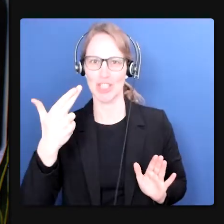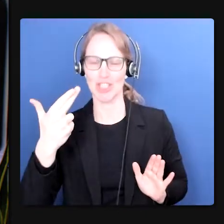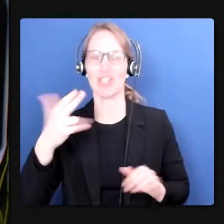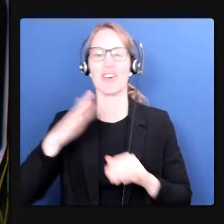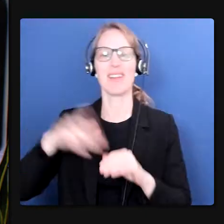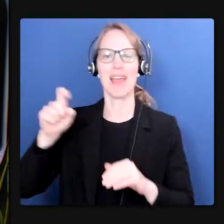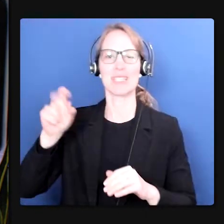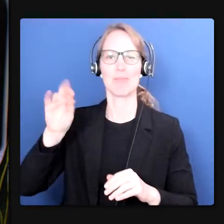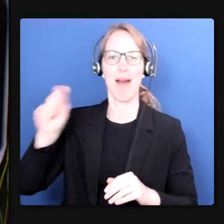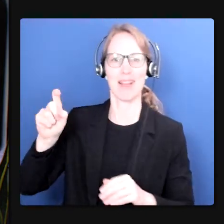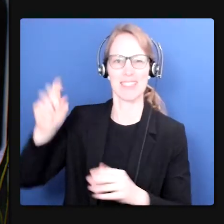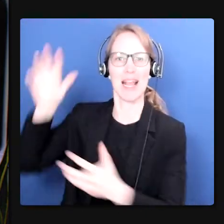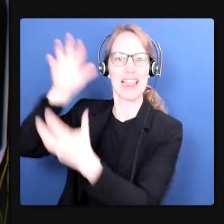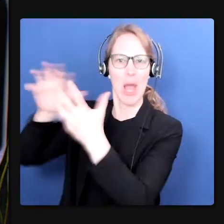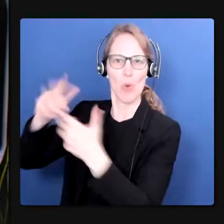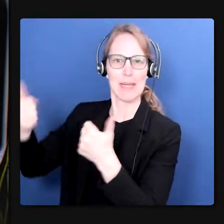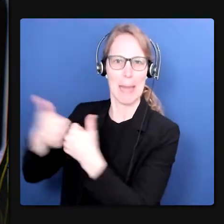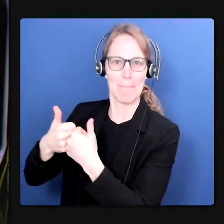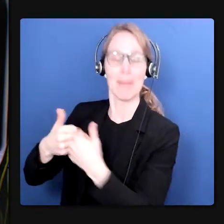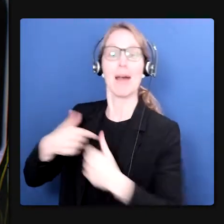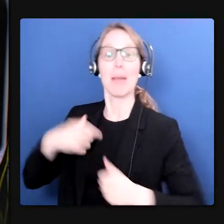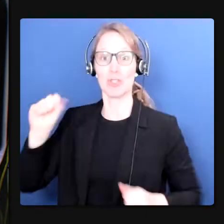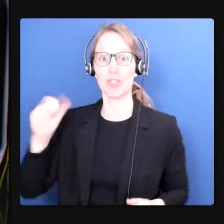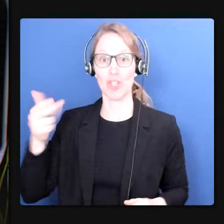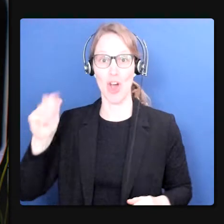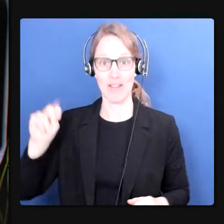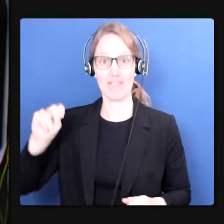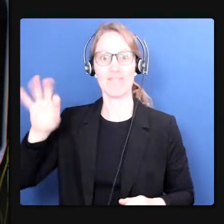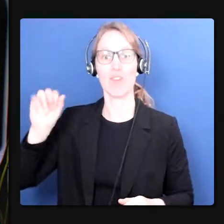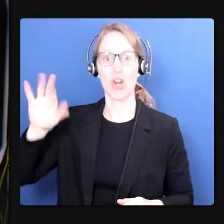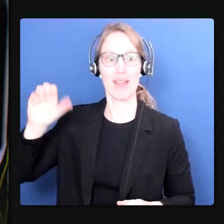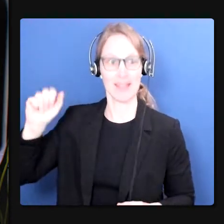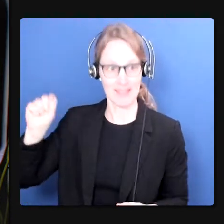Hi, I am Shawn Farkas, and I'm a developer on the Xbox Cloud gaming team.